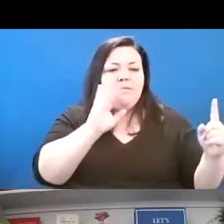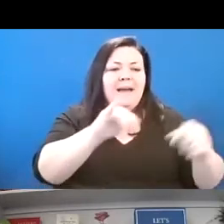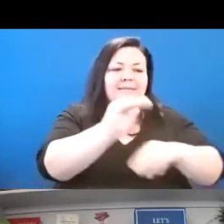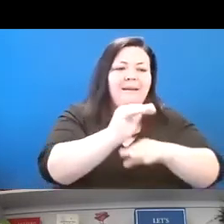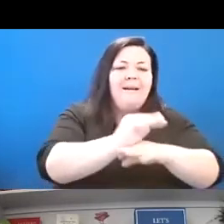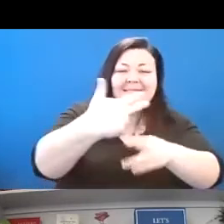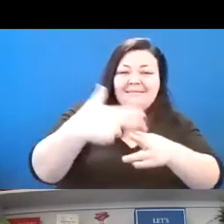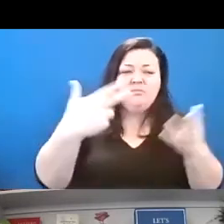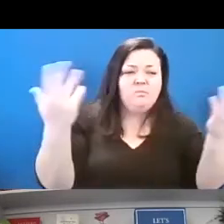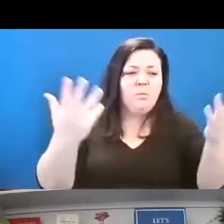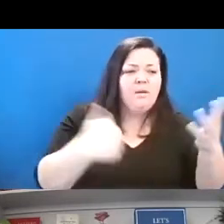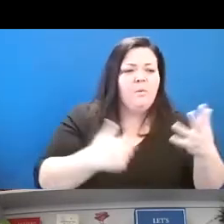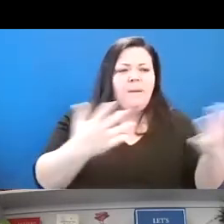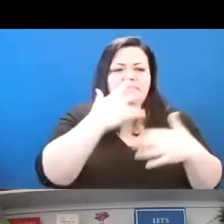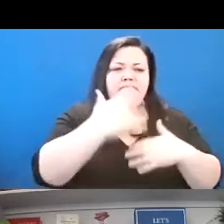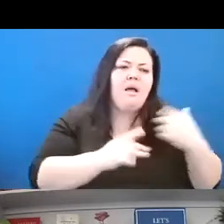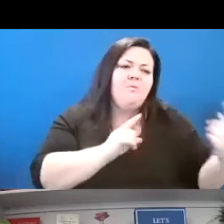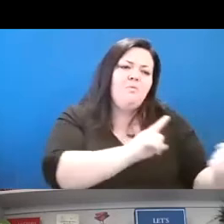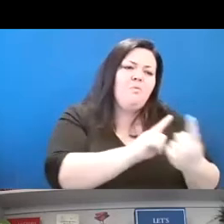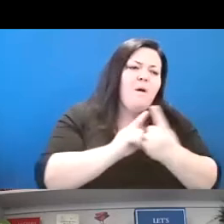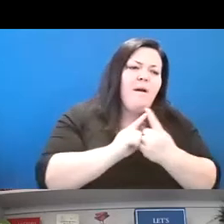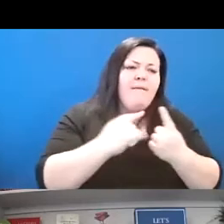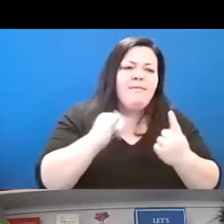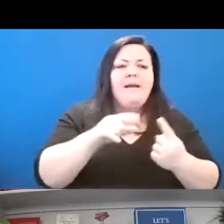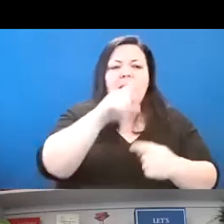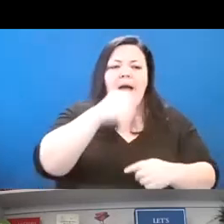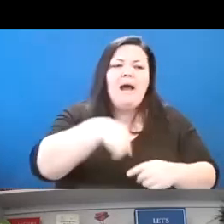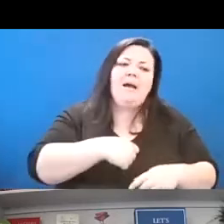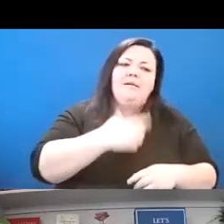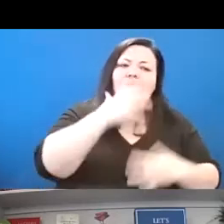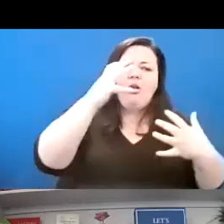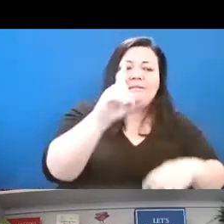What bloody sway? Like a mandrake, I holler (D____!) when I wake.